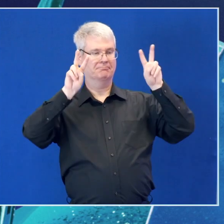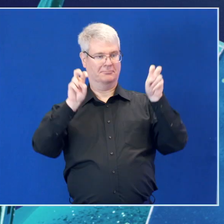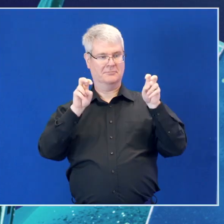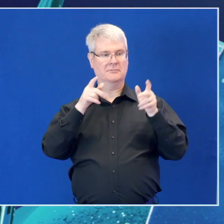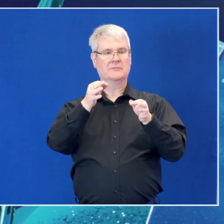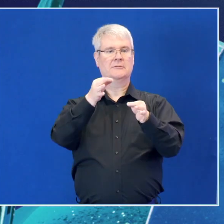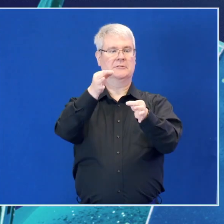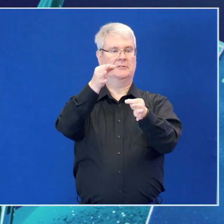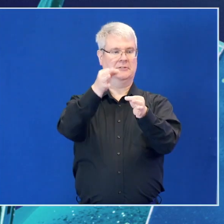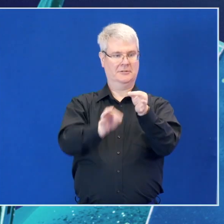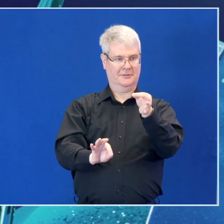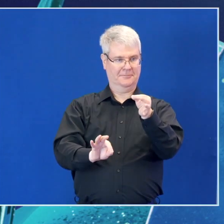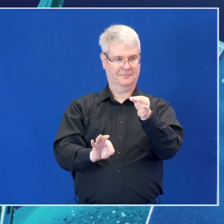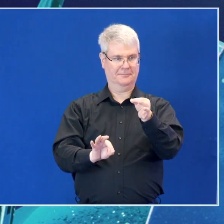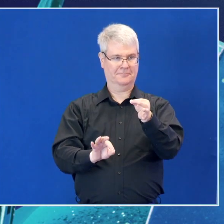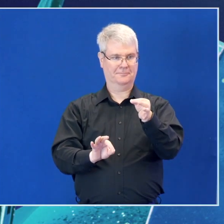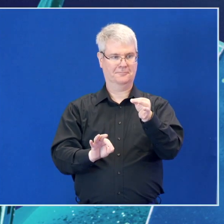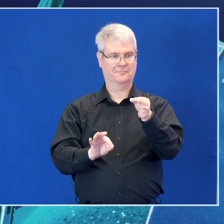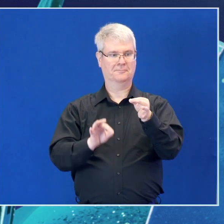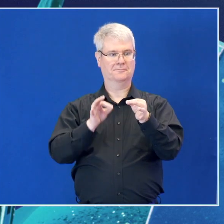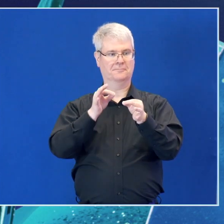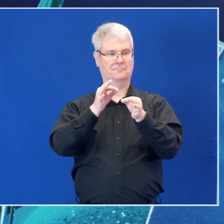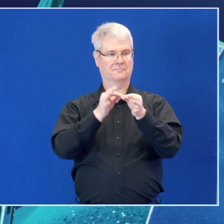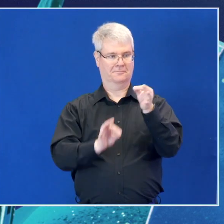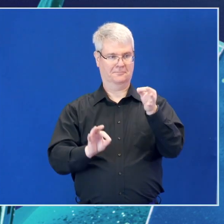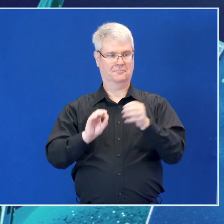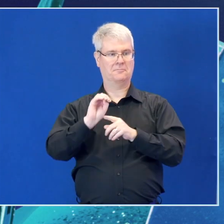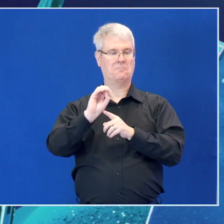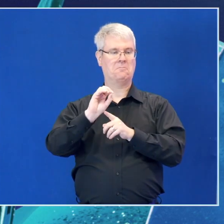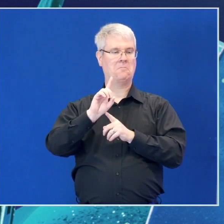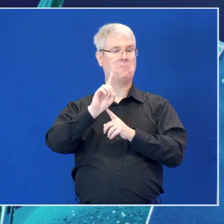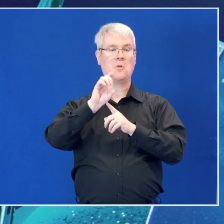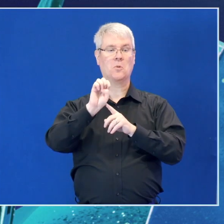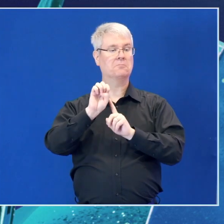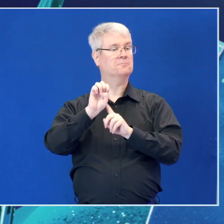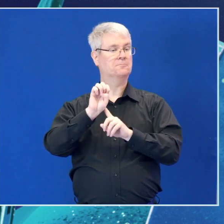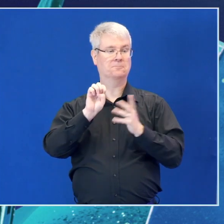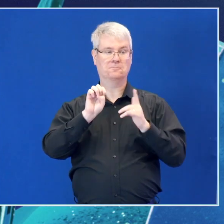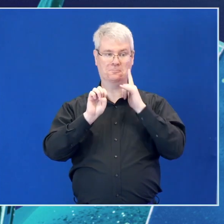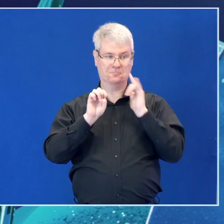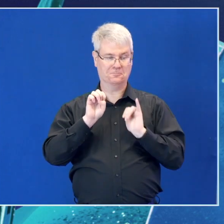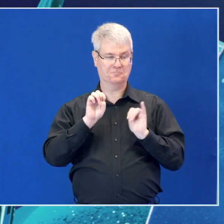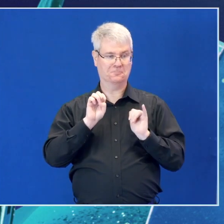And with simplified mode, they were able to reduce the pings